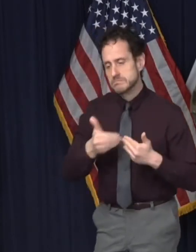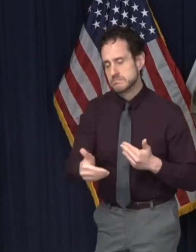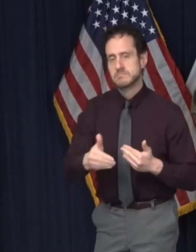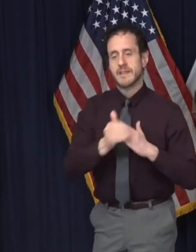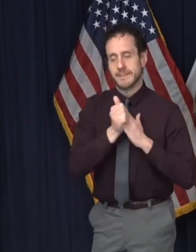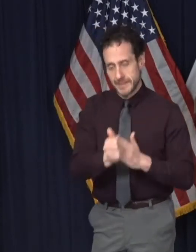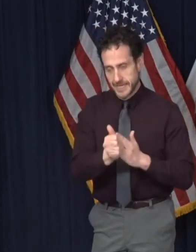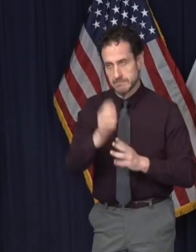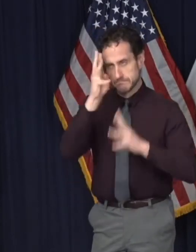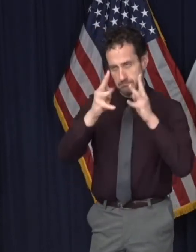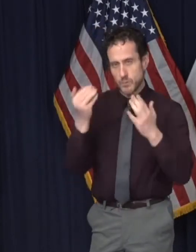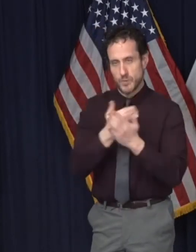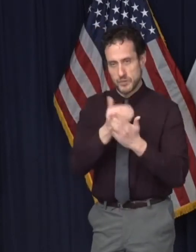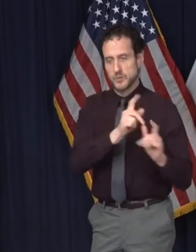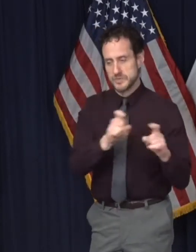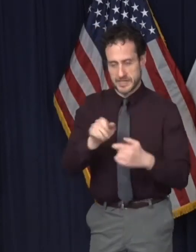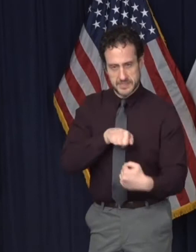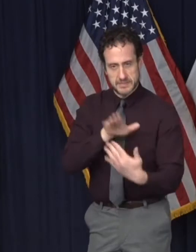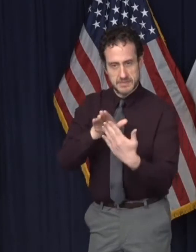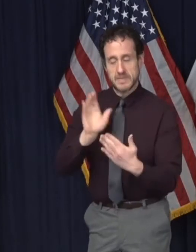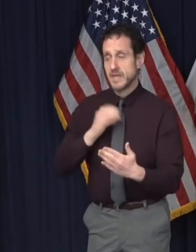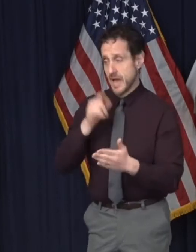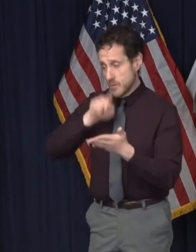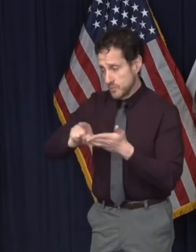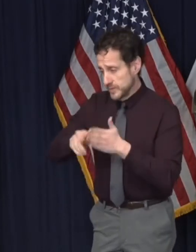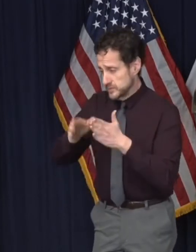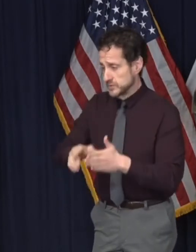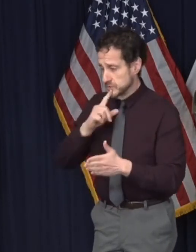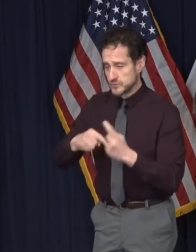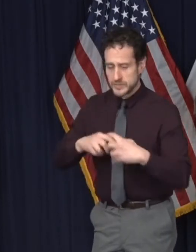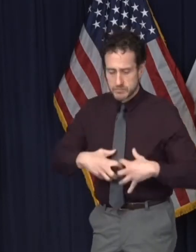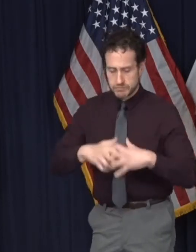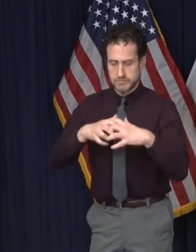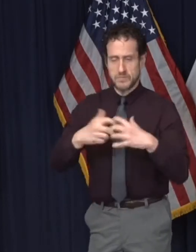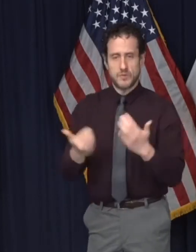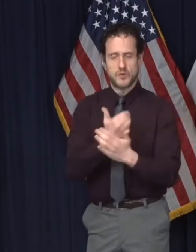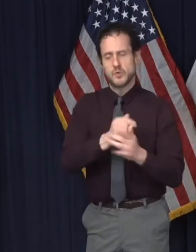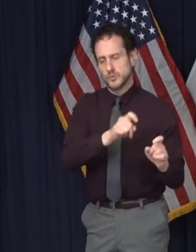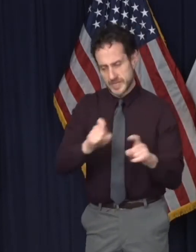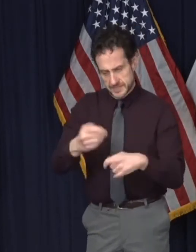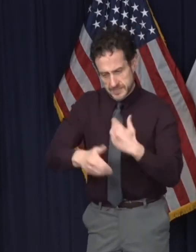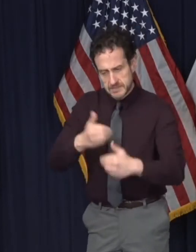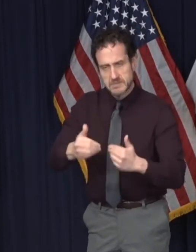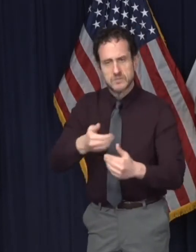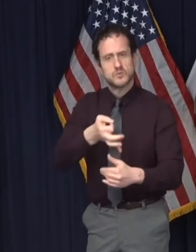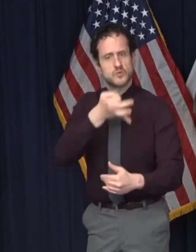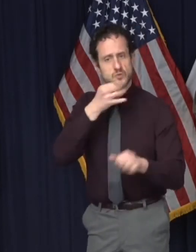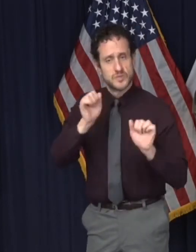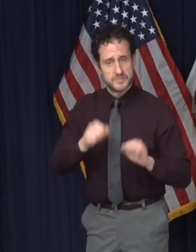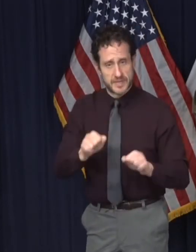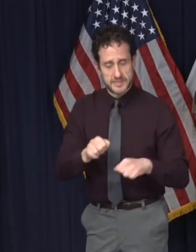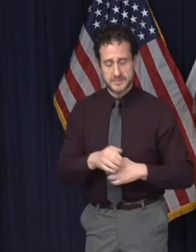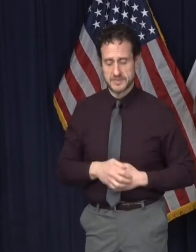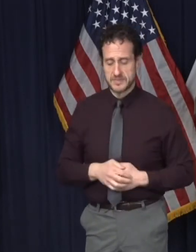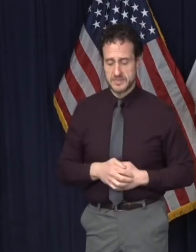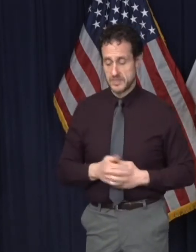GOING TO DO IT AGAIN. OUR RESEARCHERS ARE WORKING IN AN EXPEDITED FASHION TO GET THIS ADDITIONAL NEW TESTING UP AND